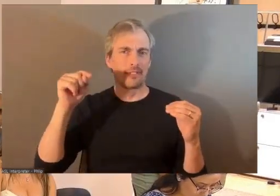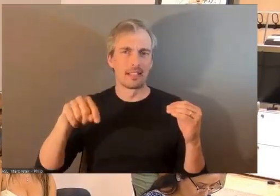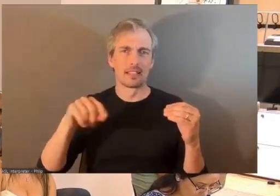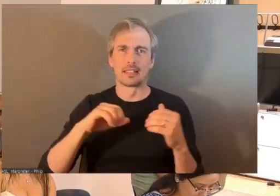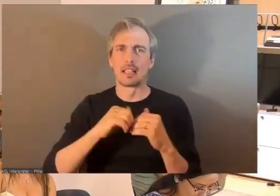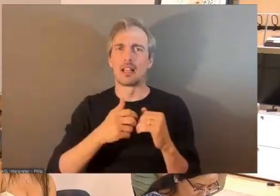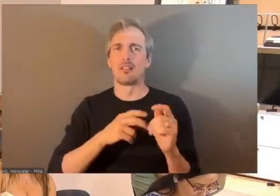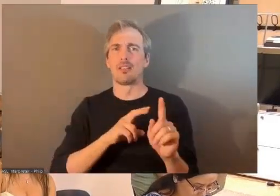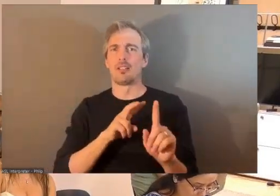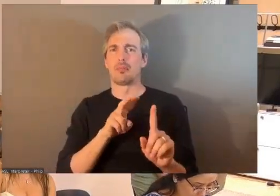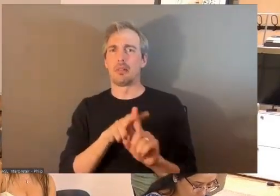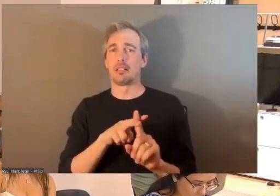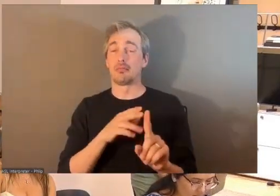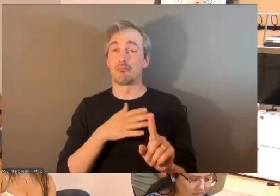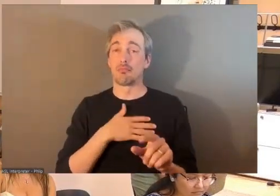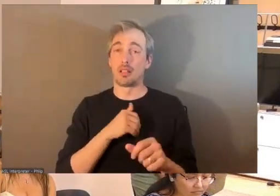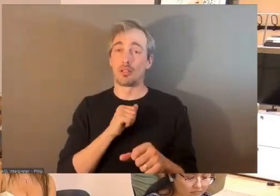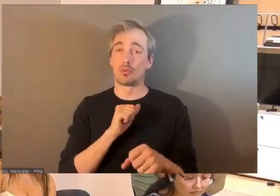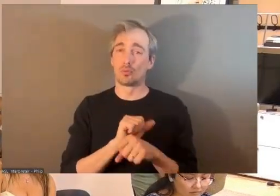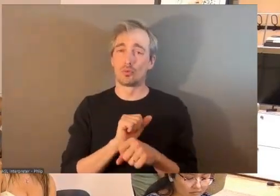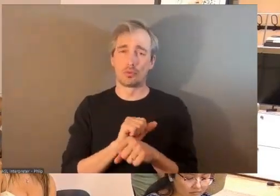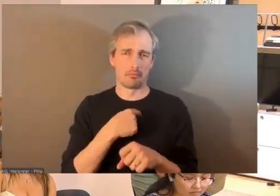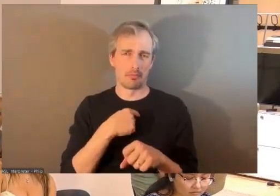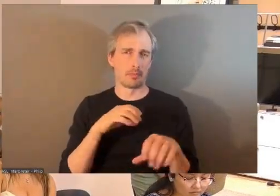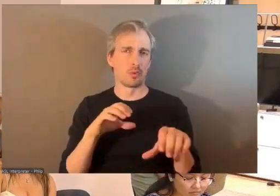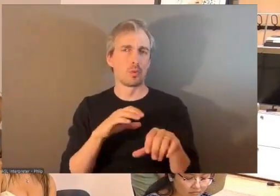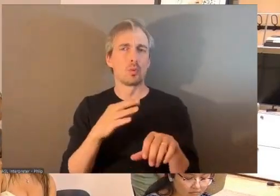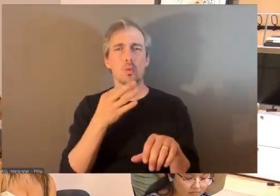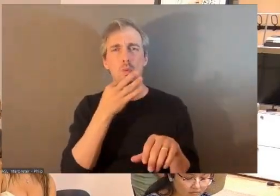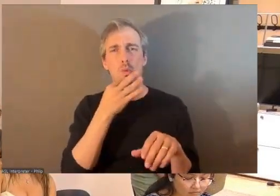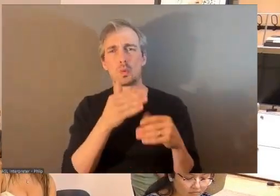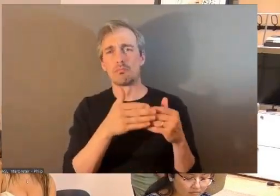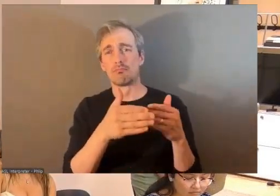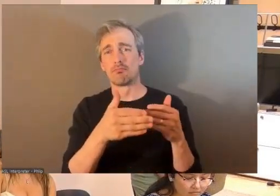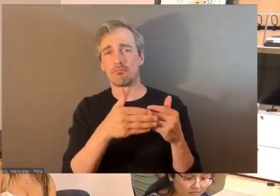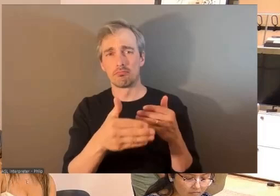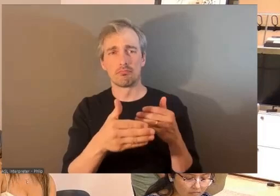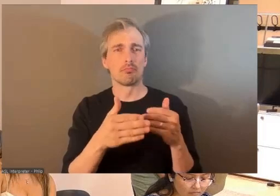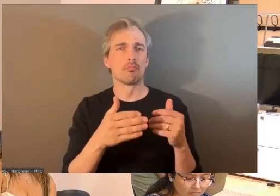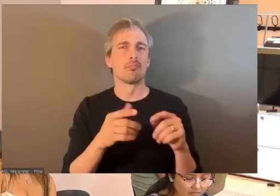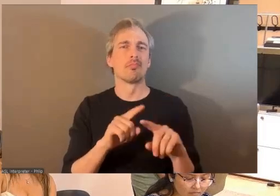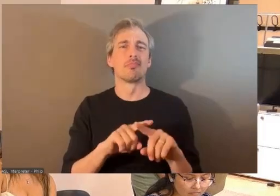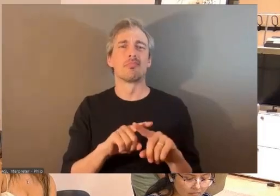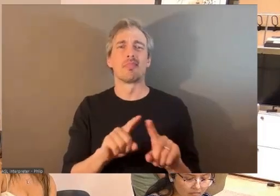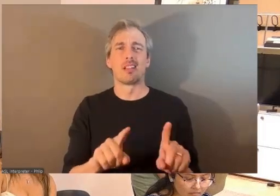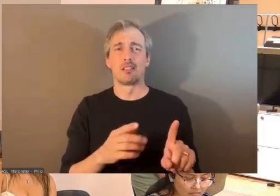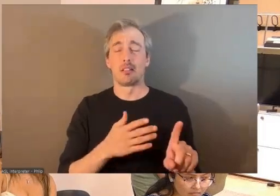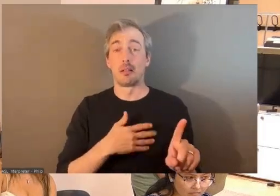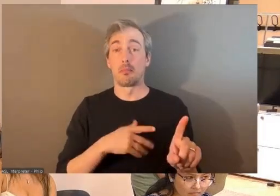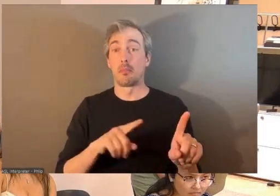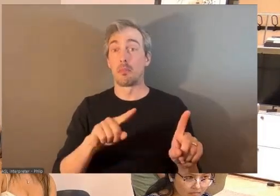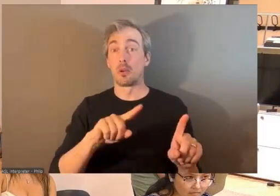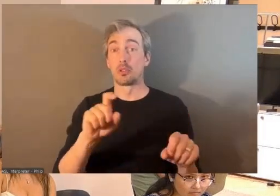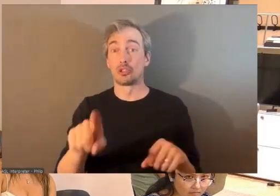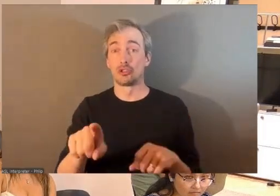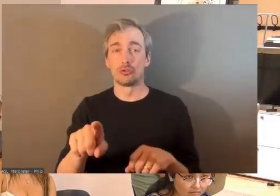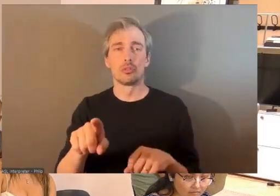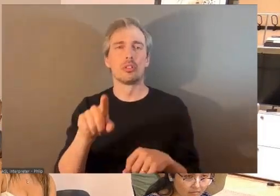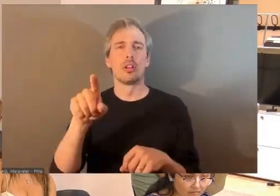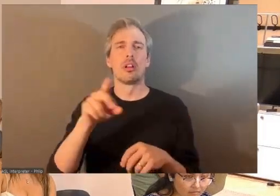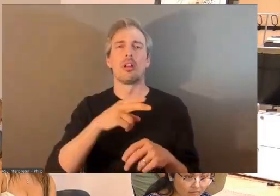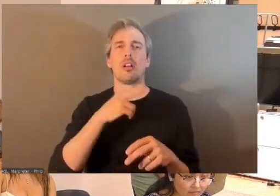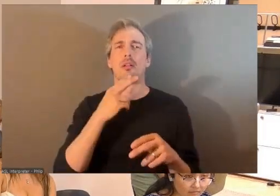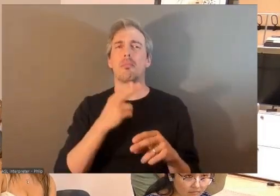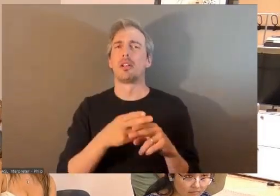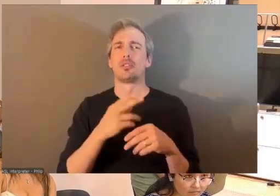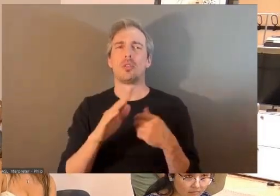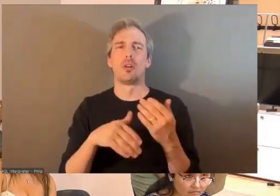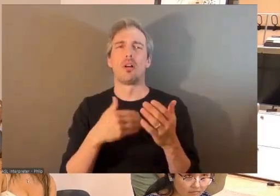But my question is: So you mentioned all of these apps that could translate